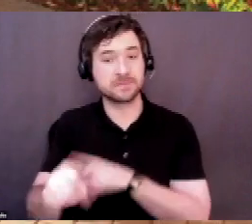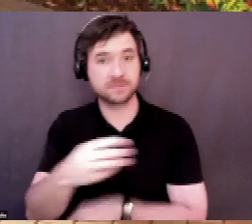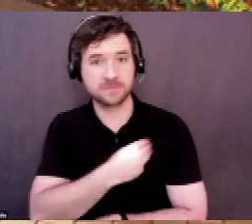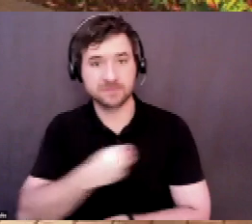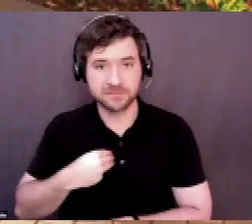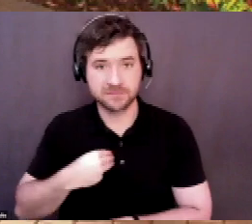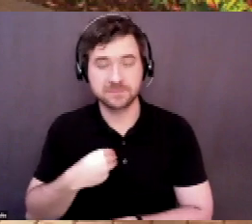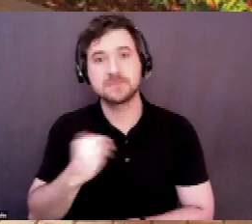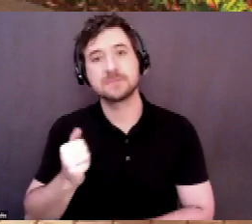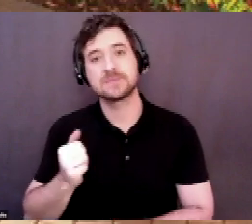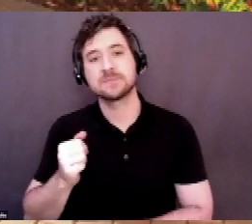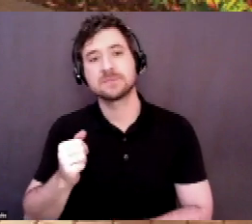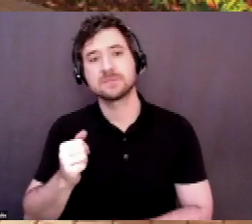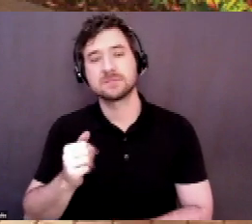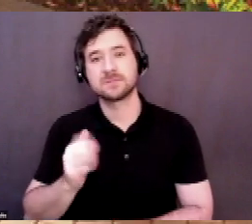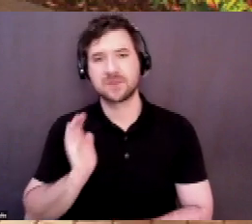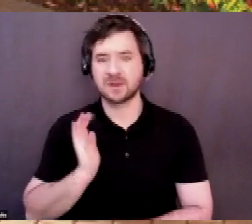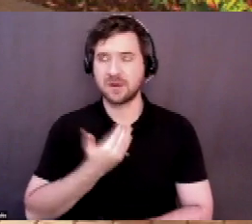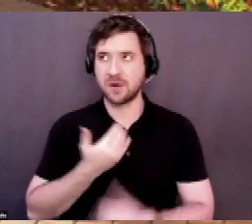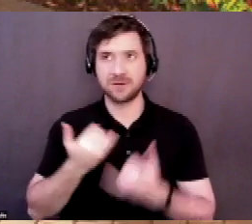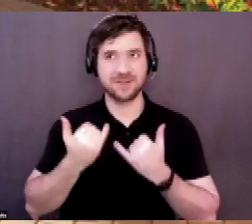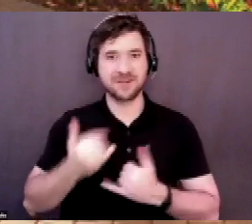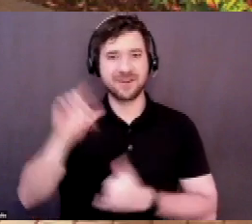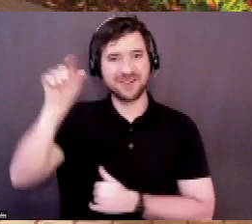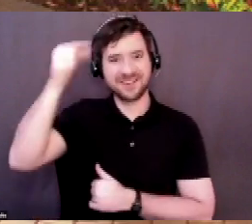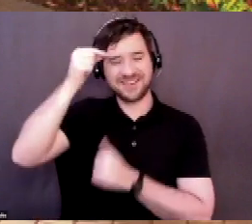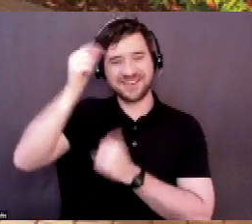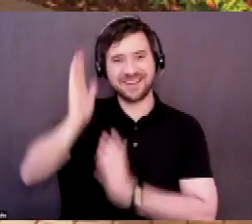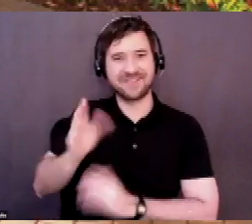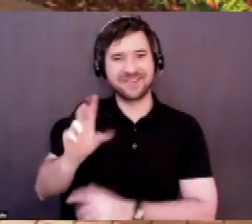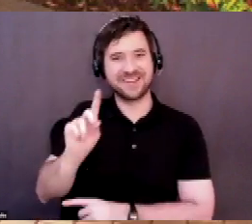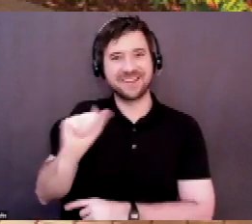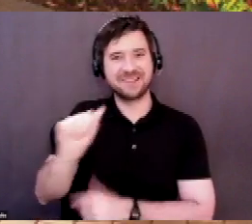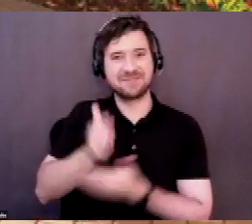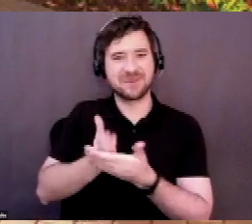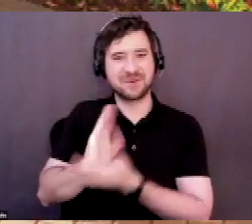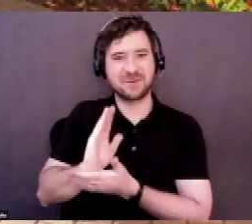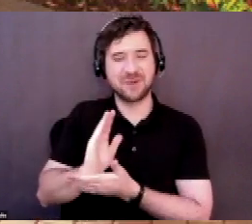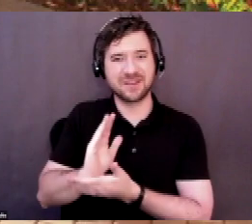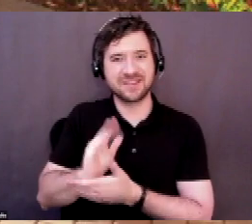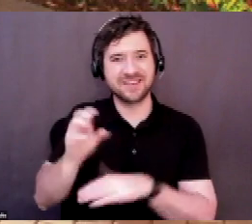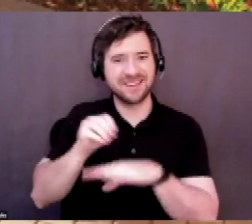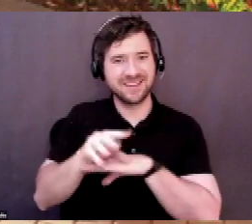our current Governor's Disability Rights Advisory Committee.